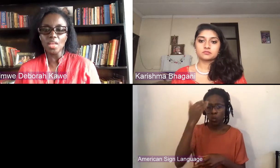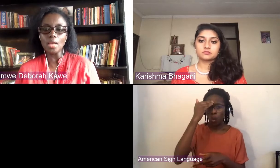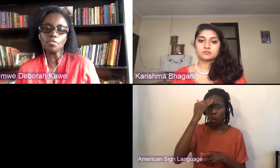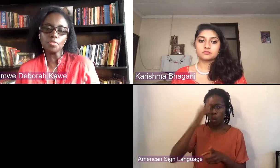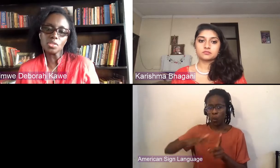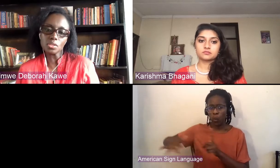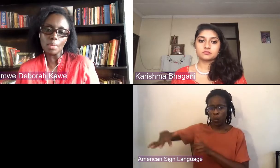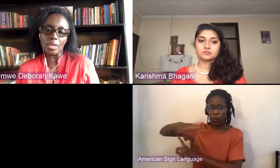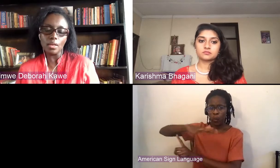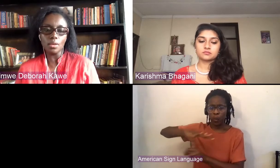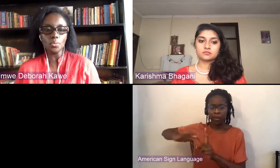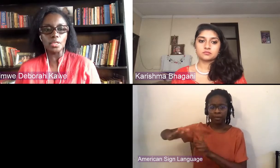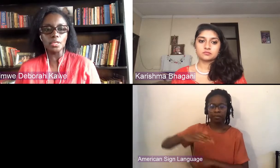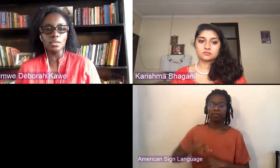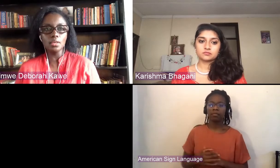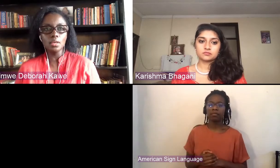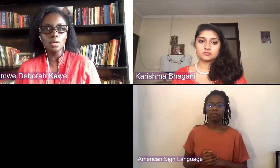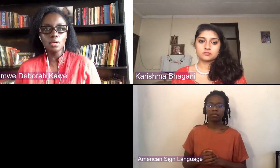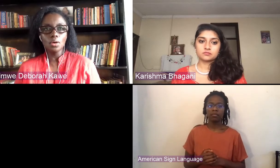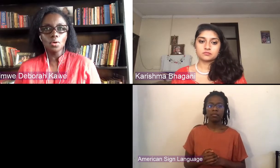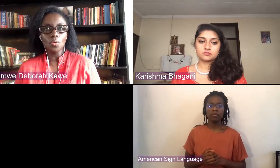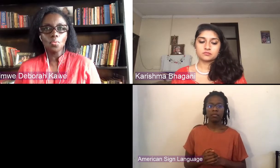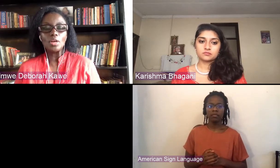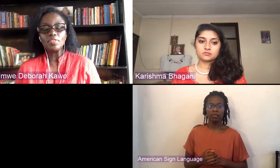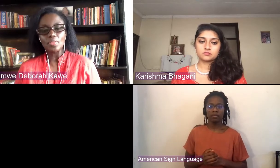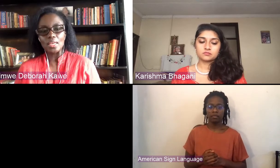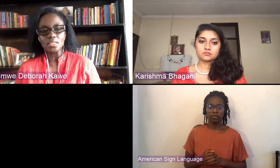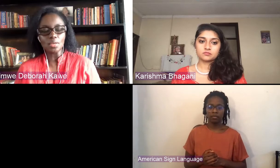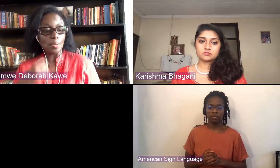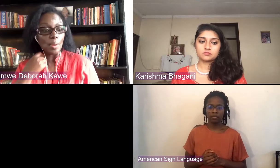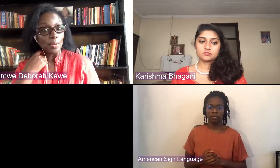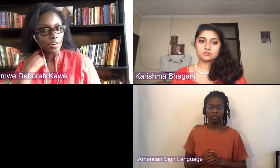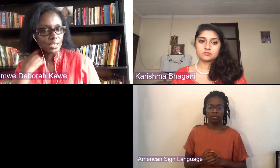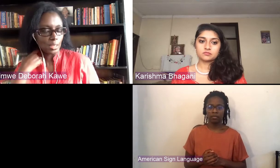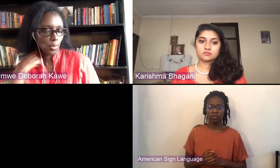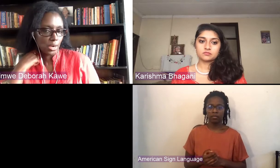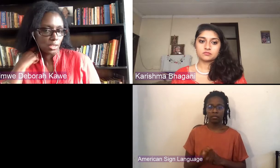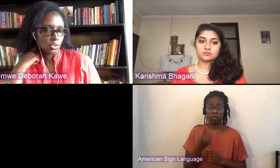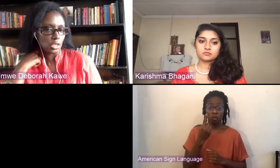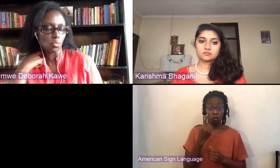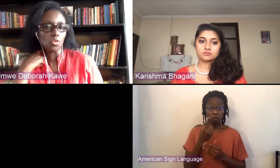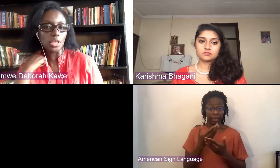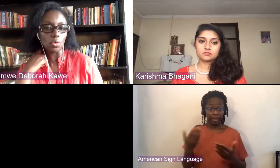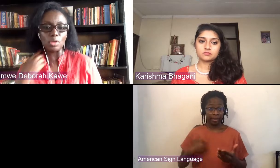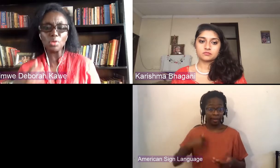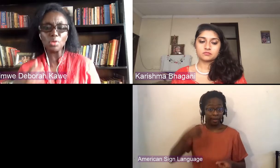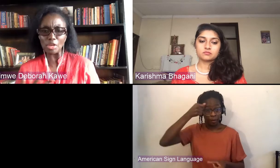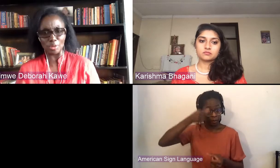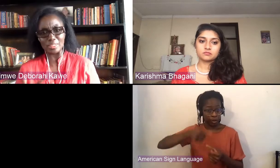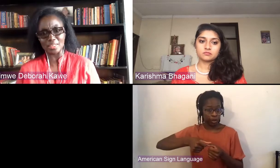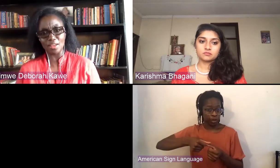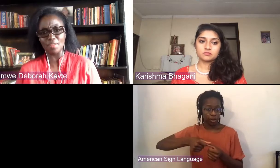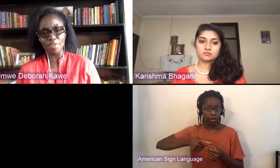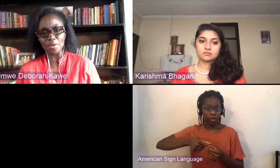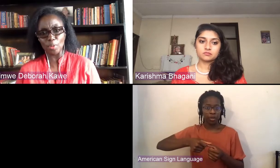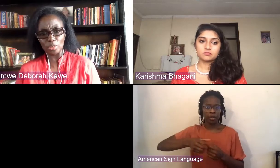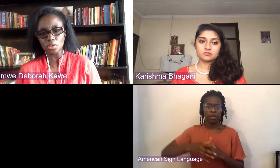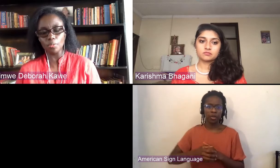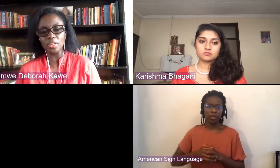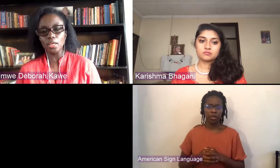And of course, I mean, we, one of the things I remember for example, when I was doing Cooking Oil. Cooking Oil is a very political play.